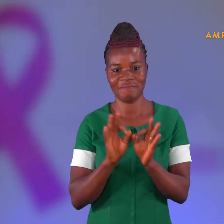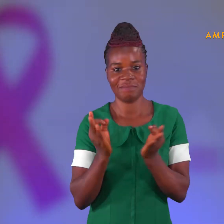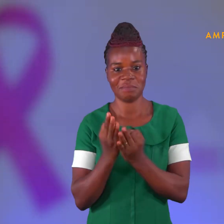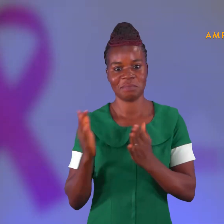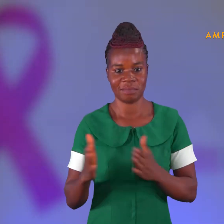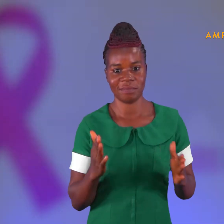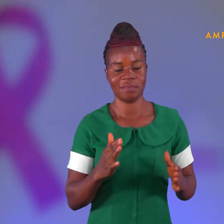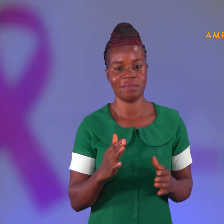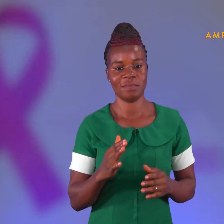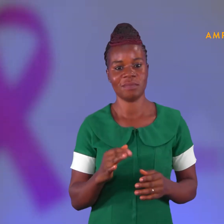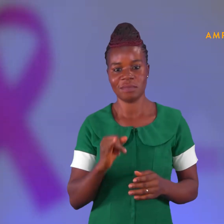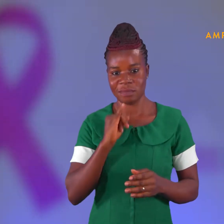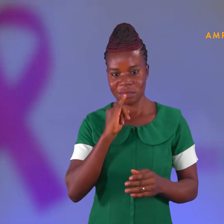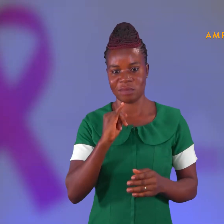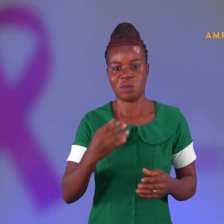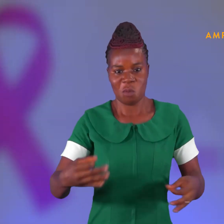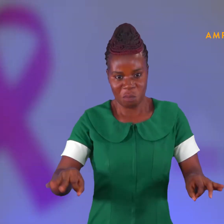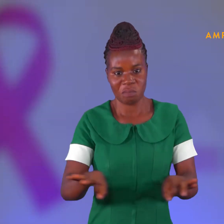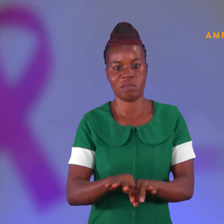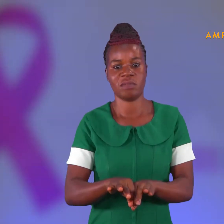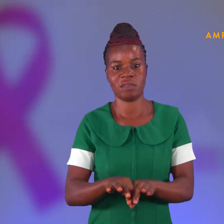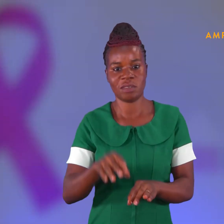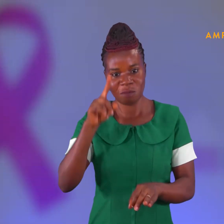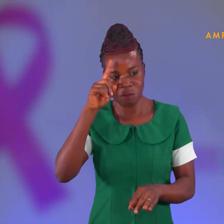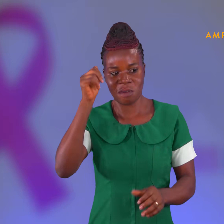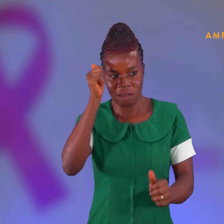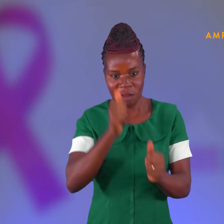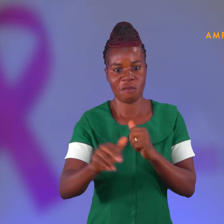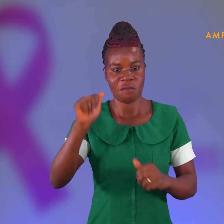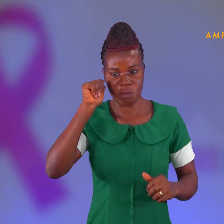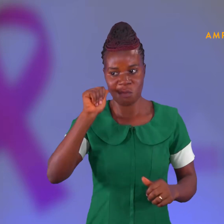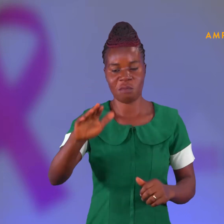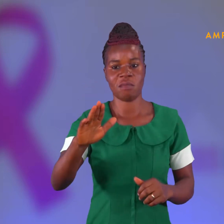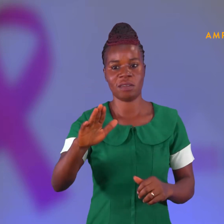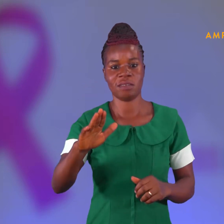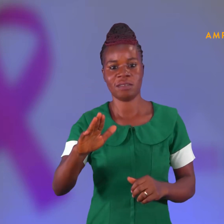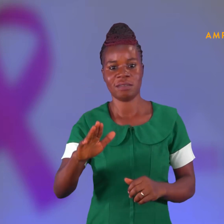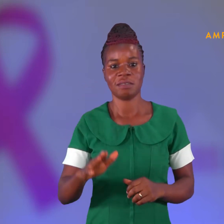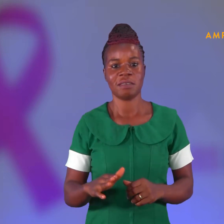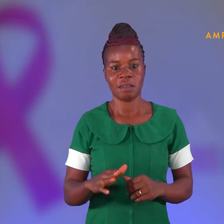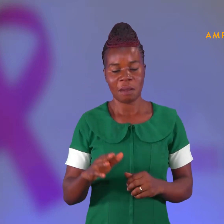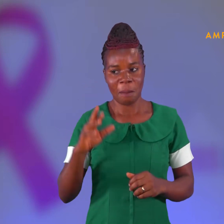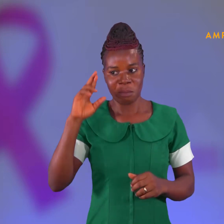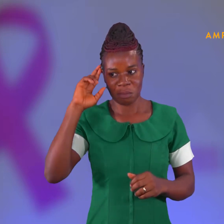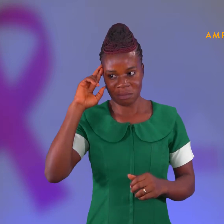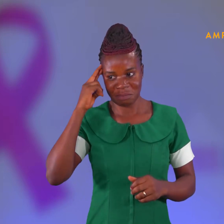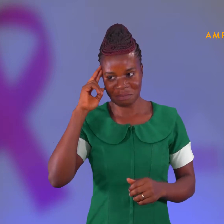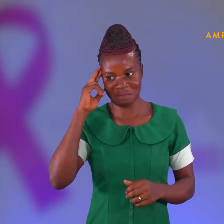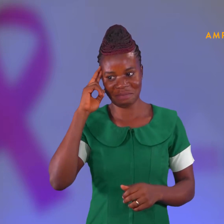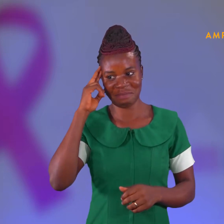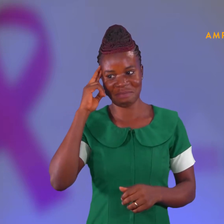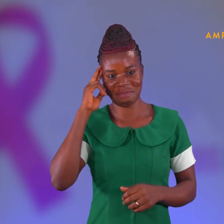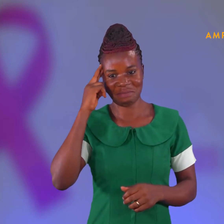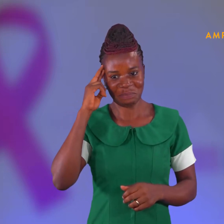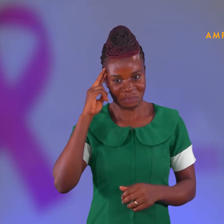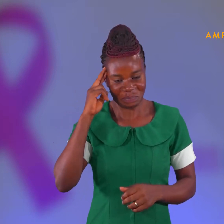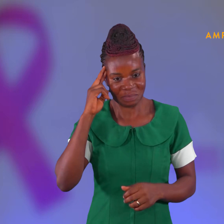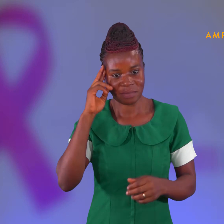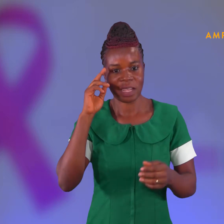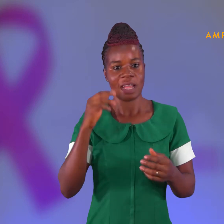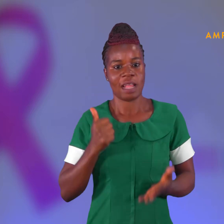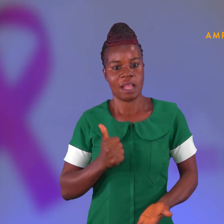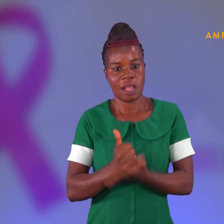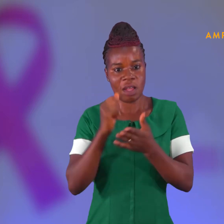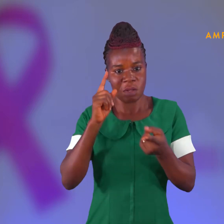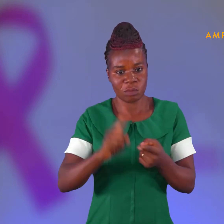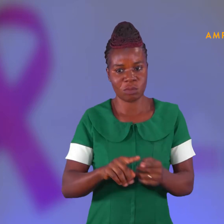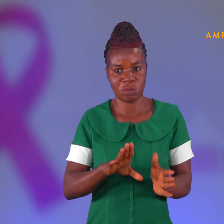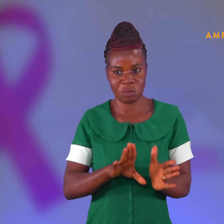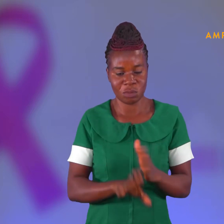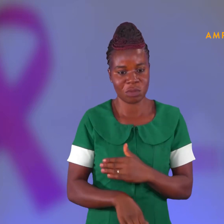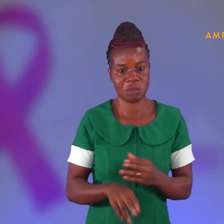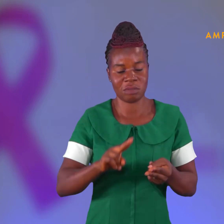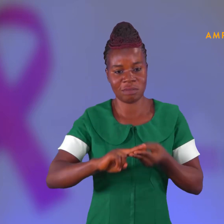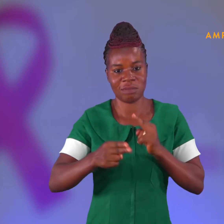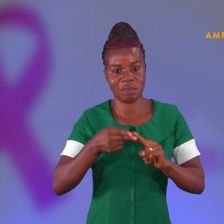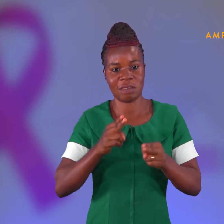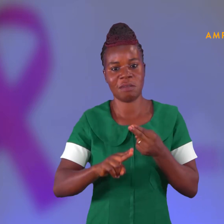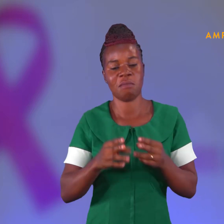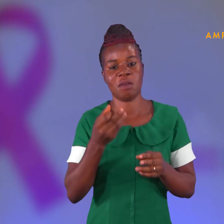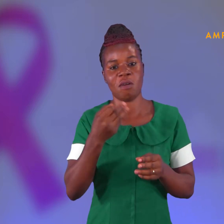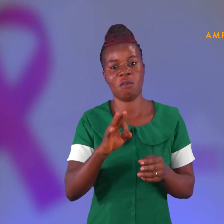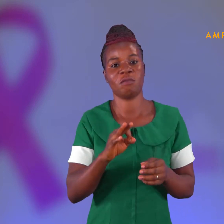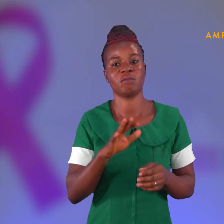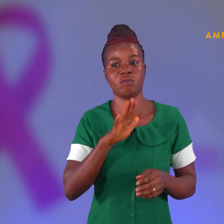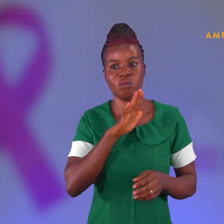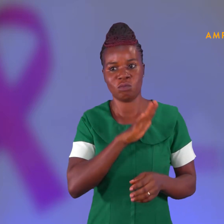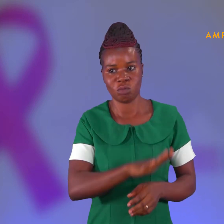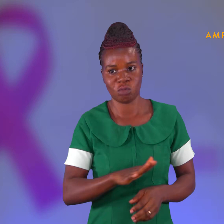Family planning is important for every woman. First, it helps to reduce the number of children.